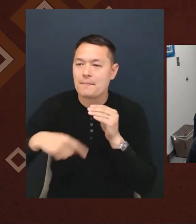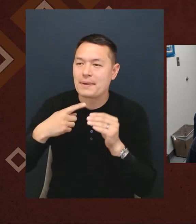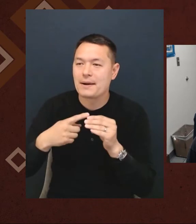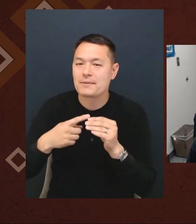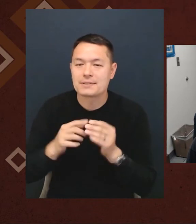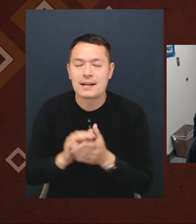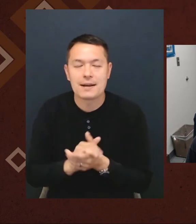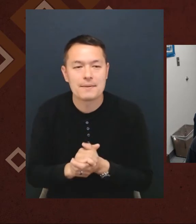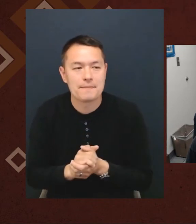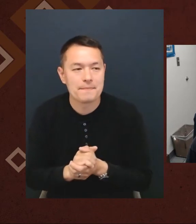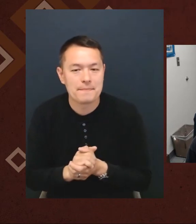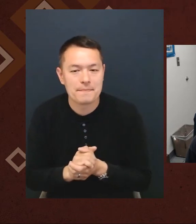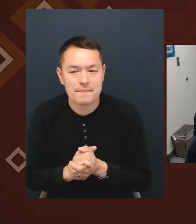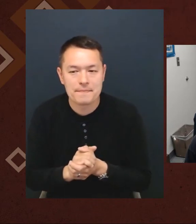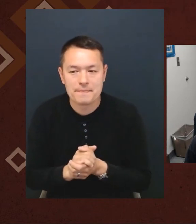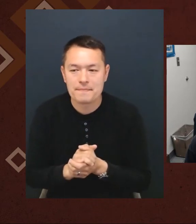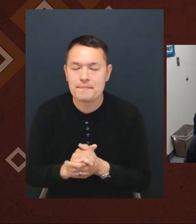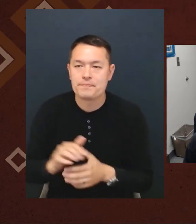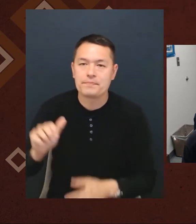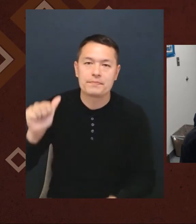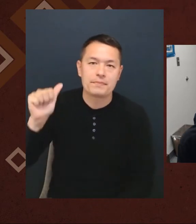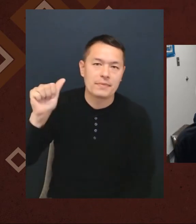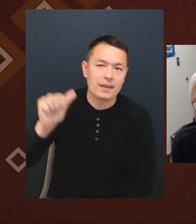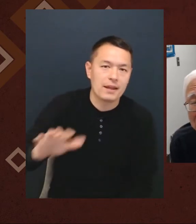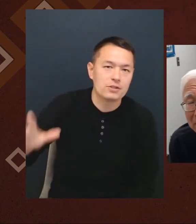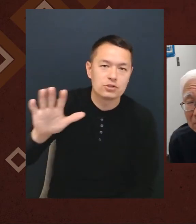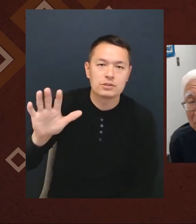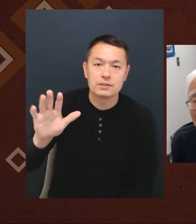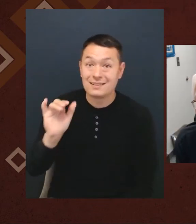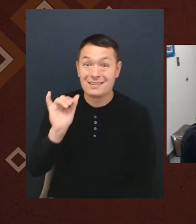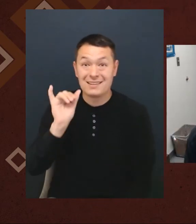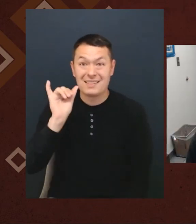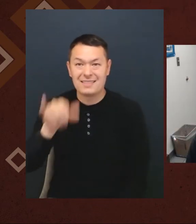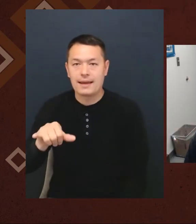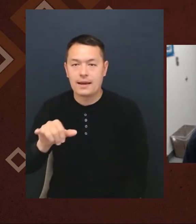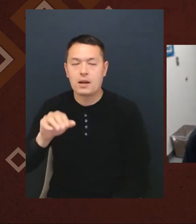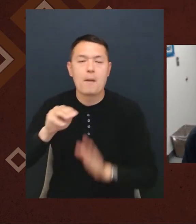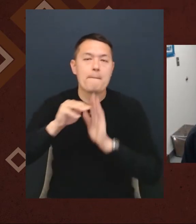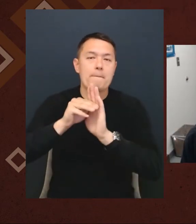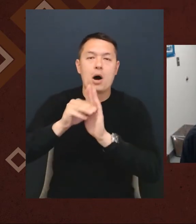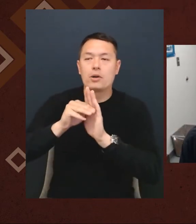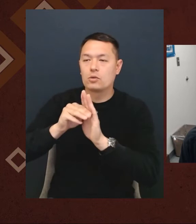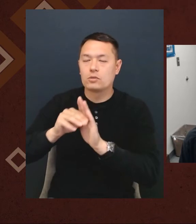and thinking about Asians and that model minority myth that you mentioned. Right.